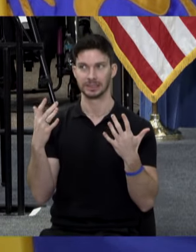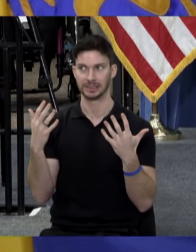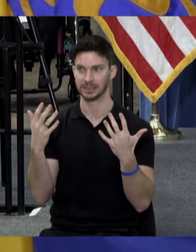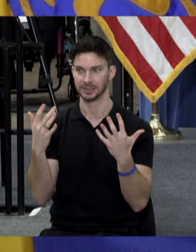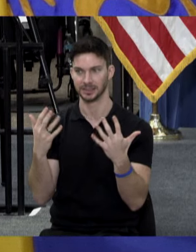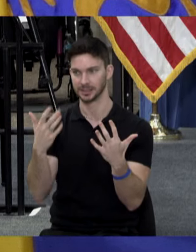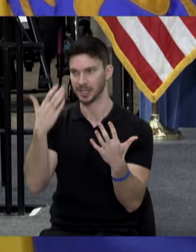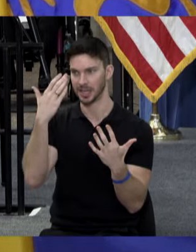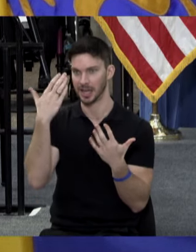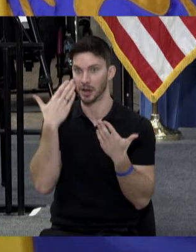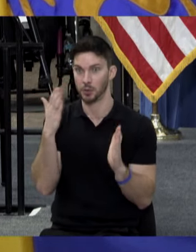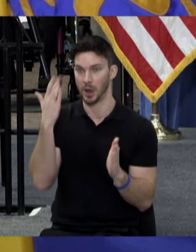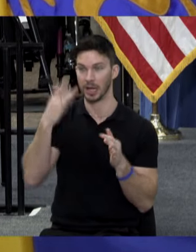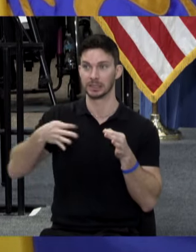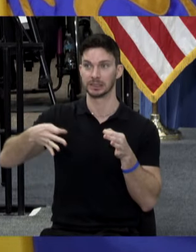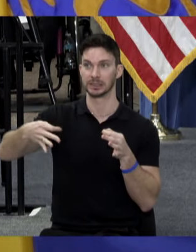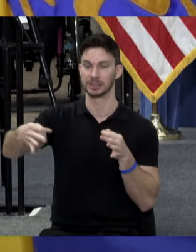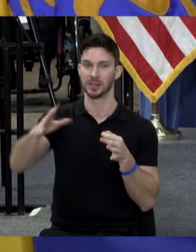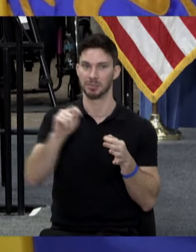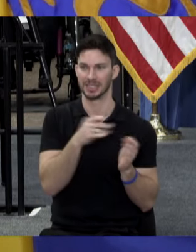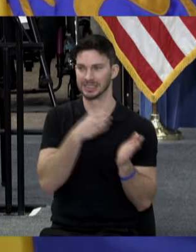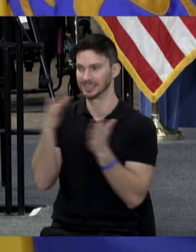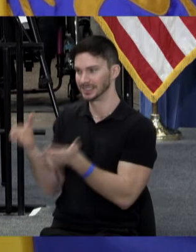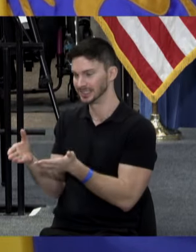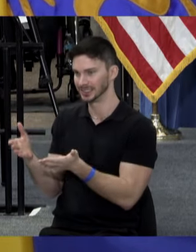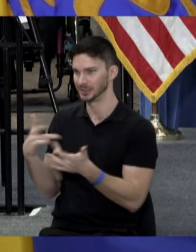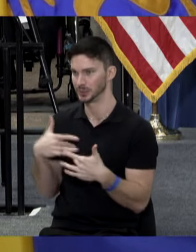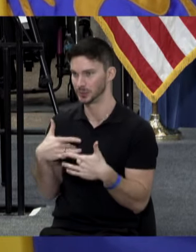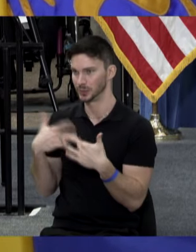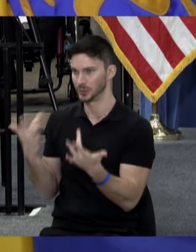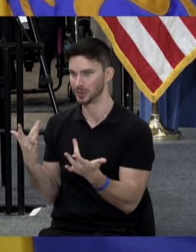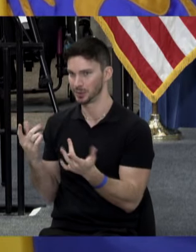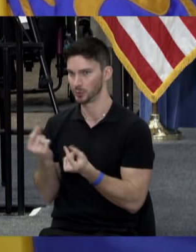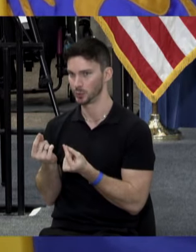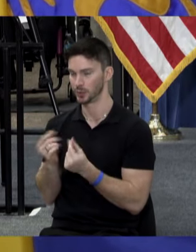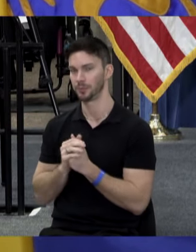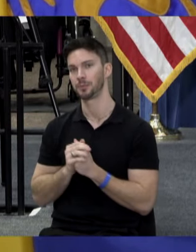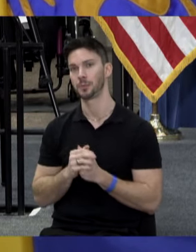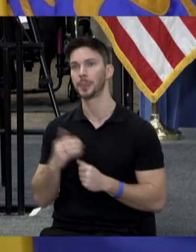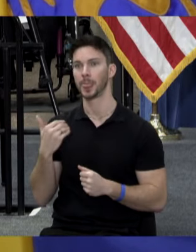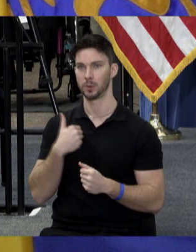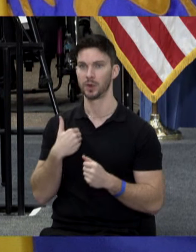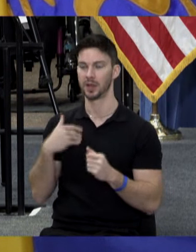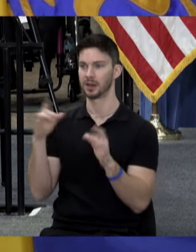Paralysis Resource Center and I said, What do we do? We had a phenomenal wound care doctor.